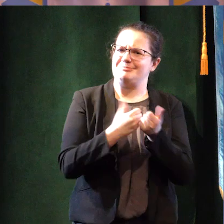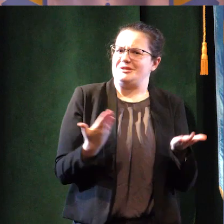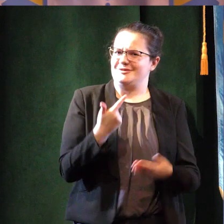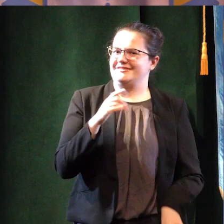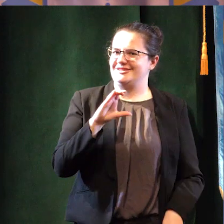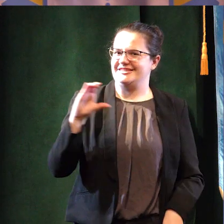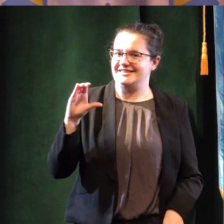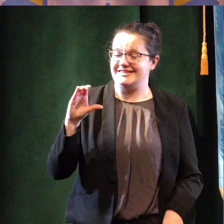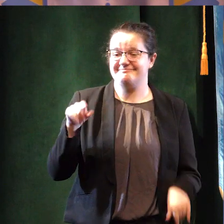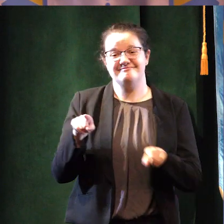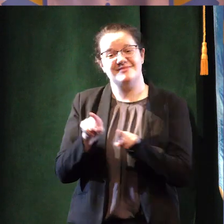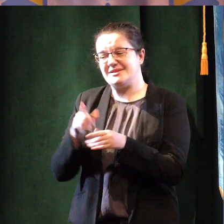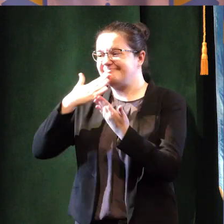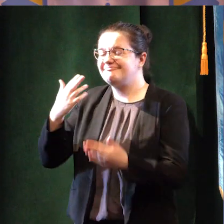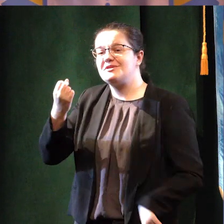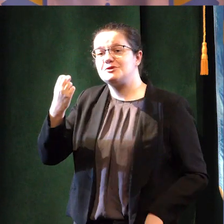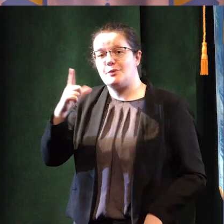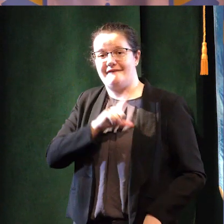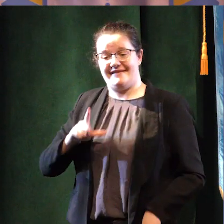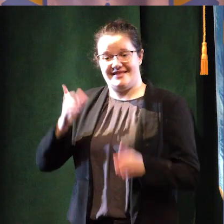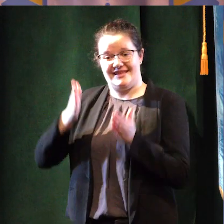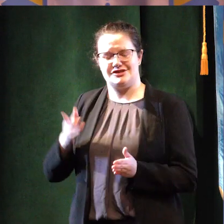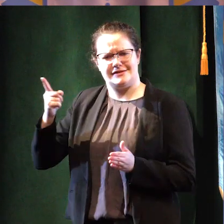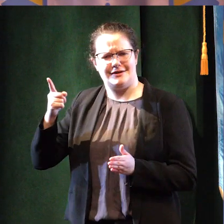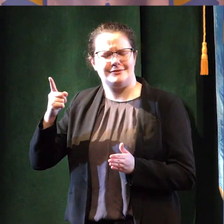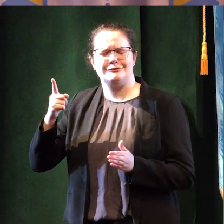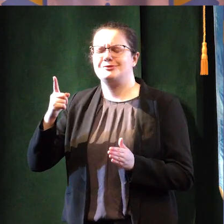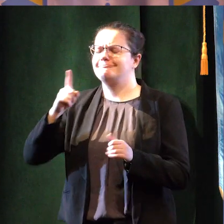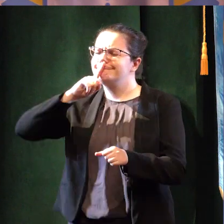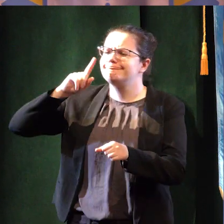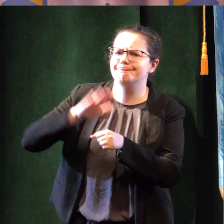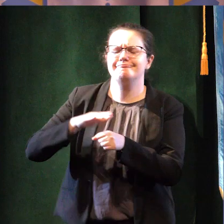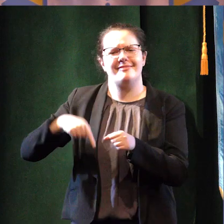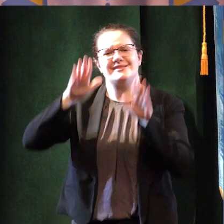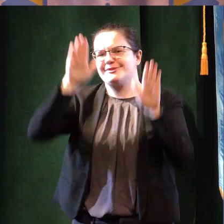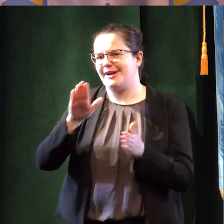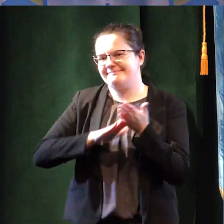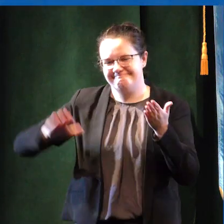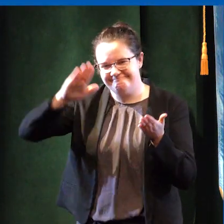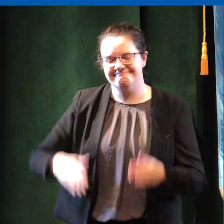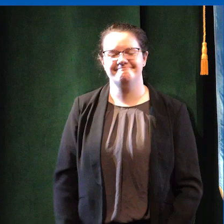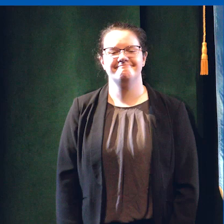the 12 legislators who are equally dedicated to this great institution